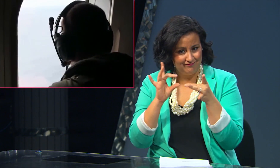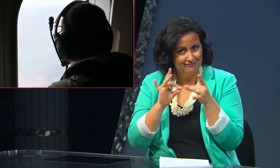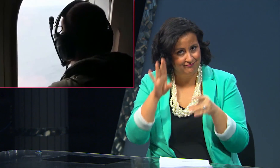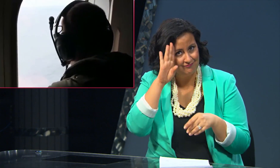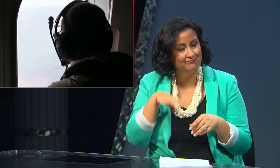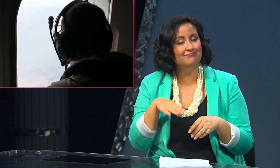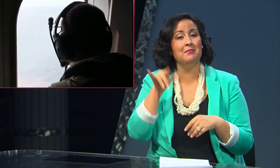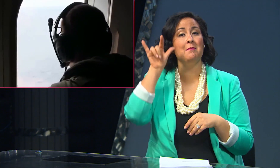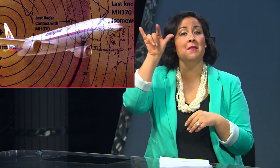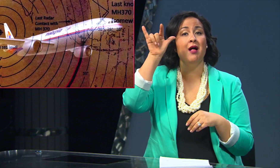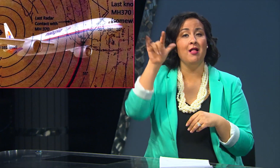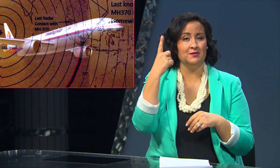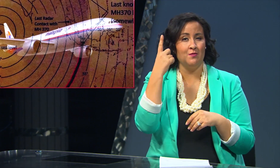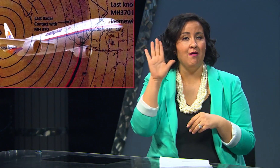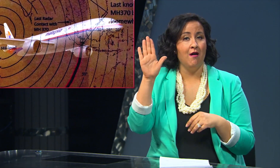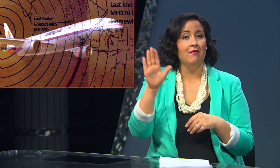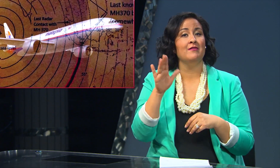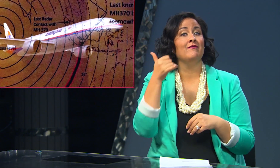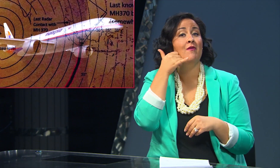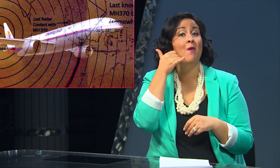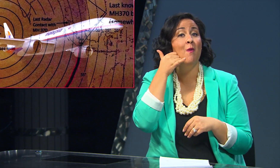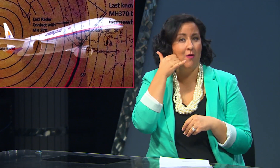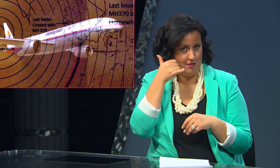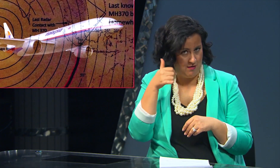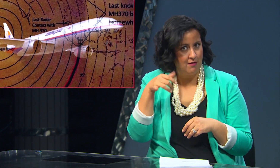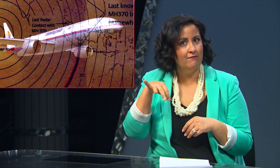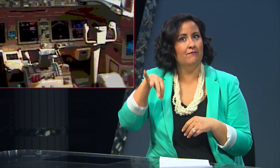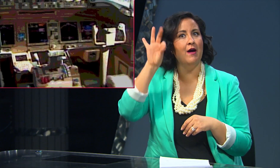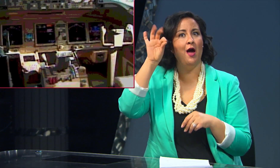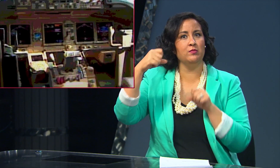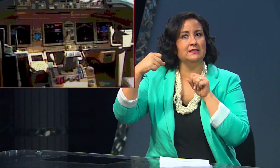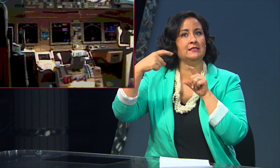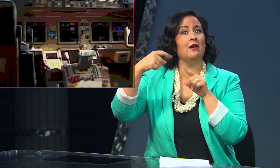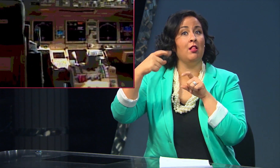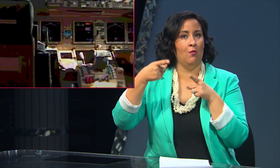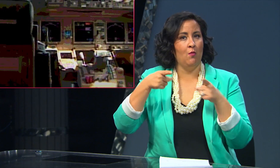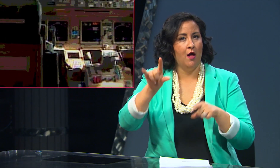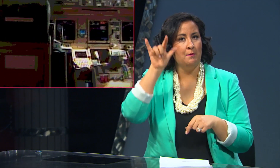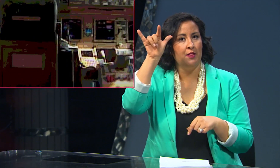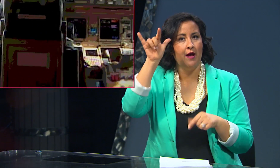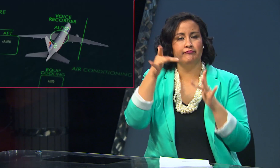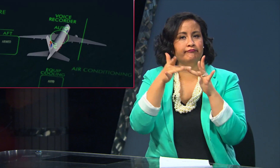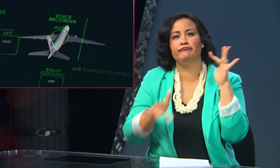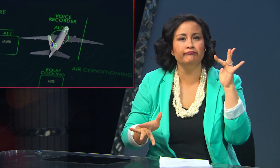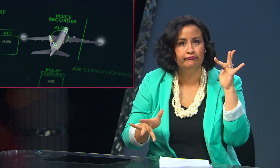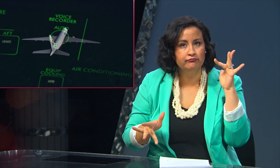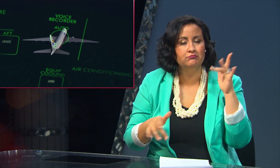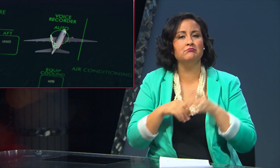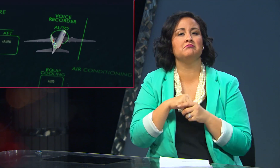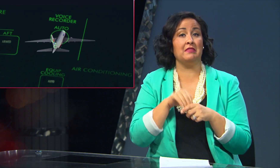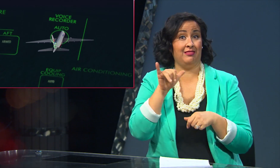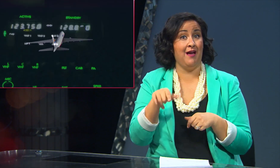CELL PHONES WAS PICKED UP WHEN THE PLANE LOST CONTACT. OFFICIALS SAY THIS PROVES THAT THE